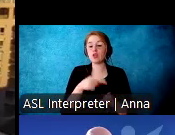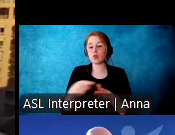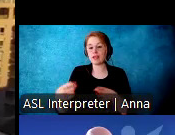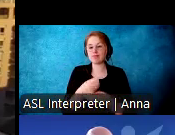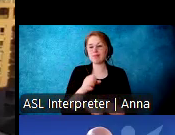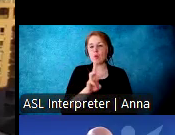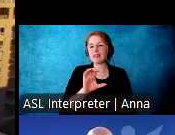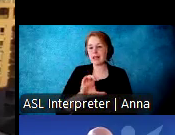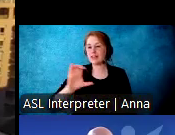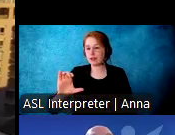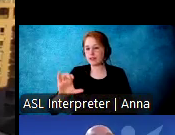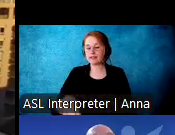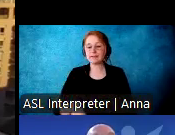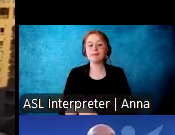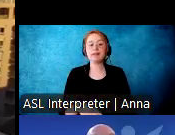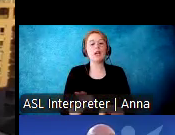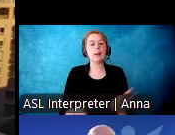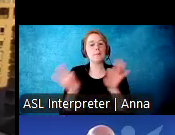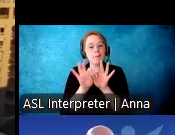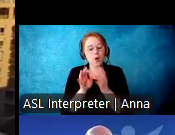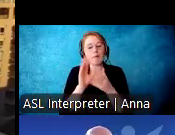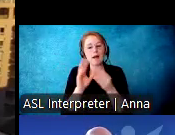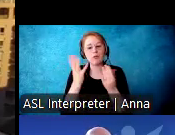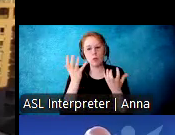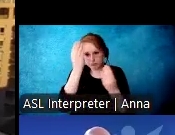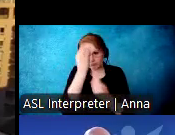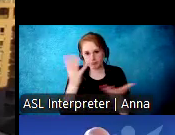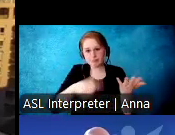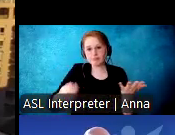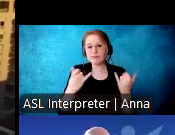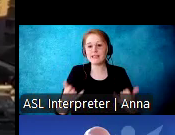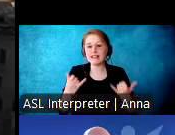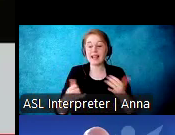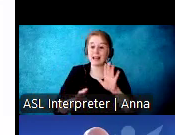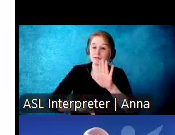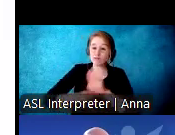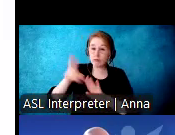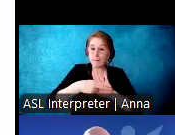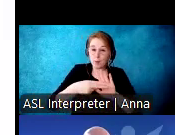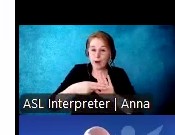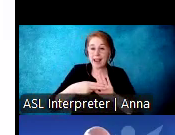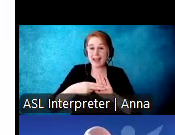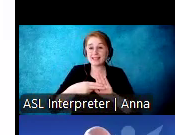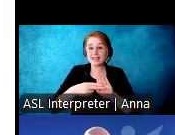One of our important messages that we want to communicate today is building a brand and infrastructure that features benefits